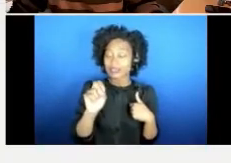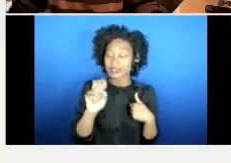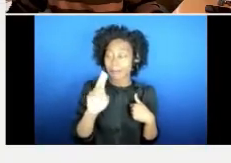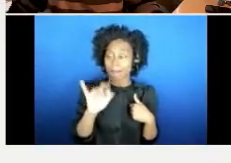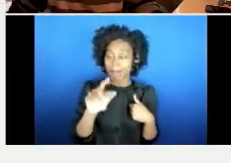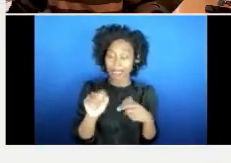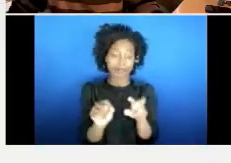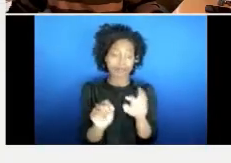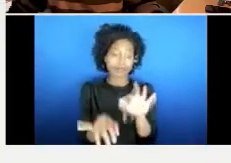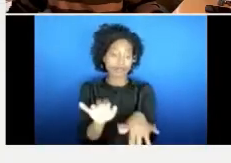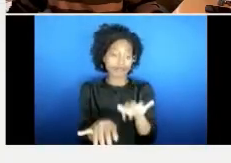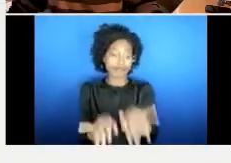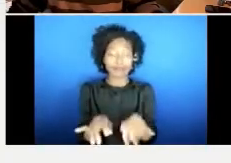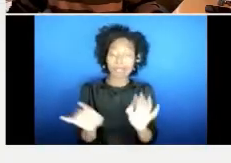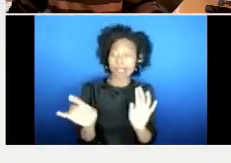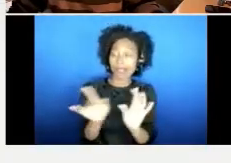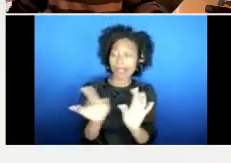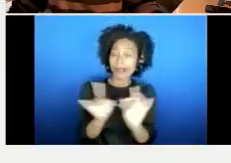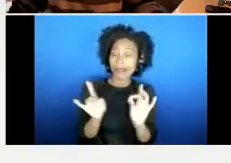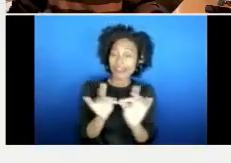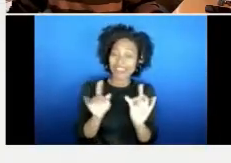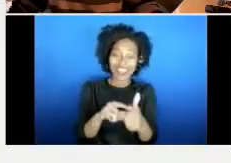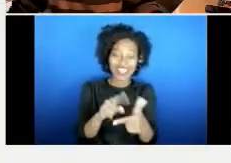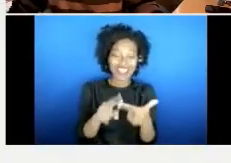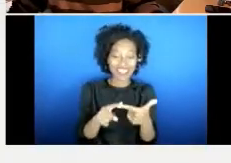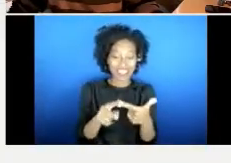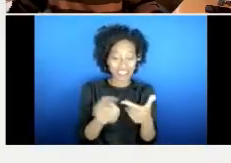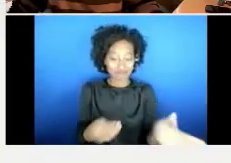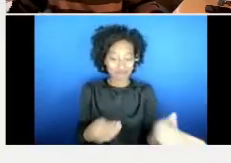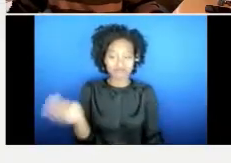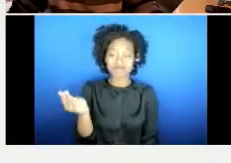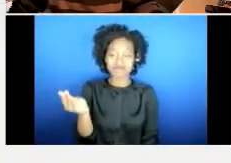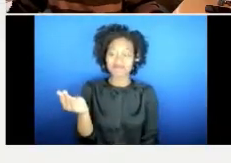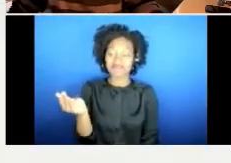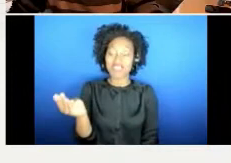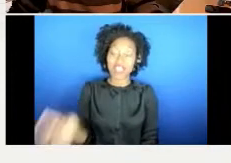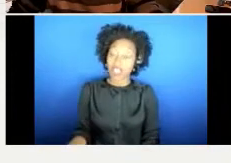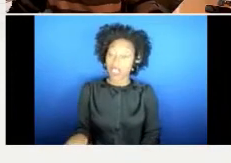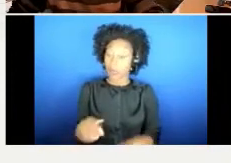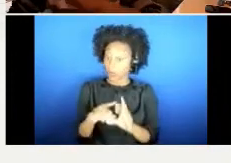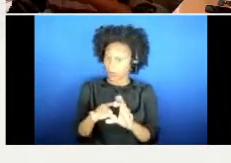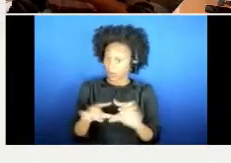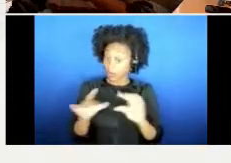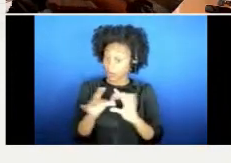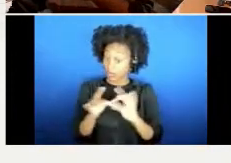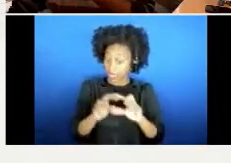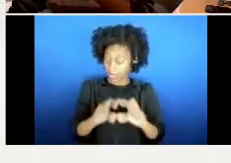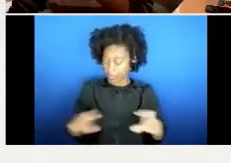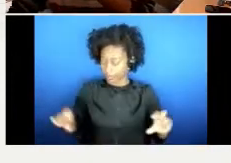And then submit it and as you can see here it says this page version is waiting to be